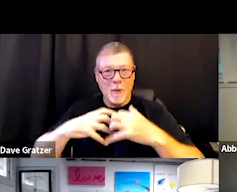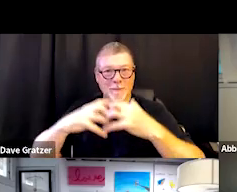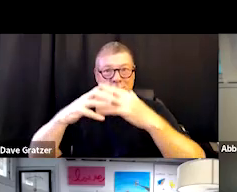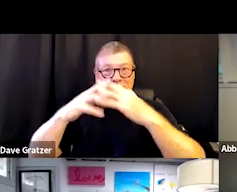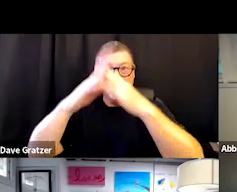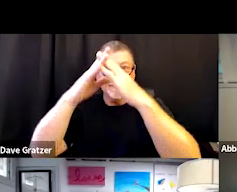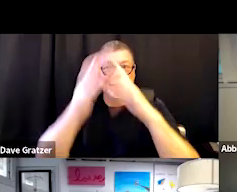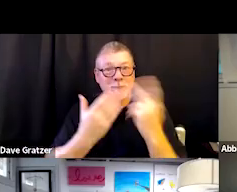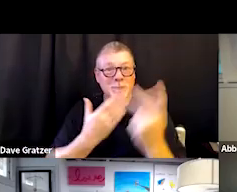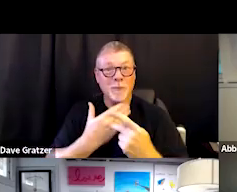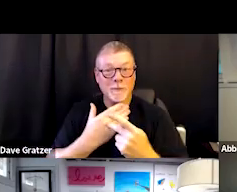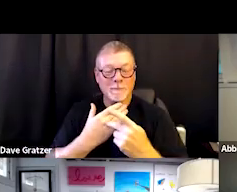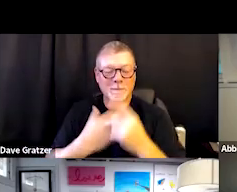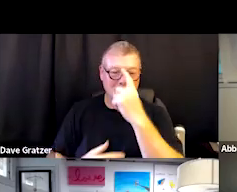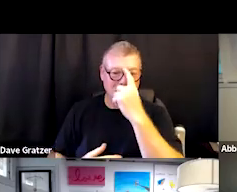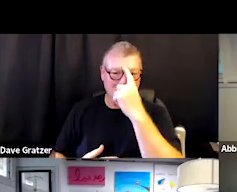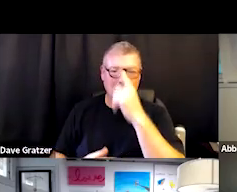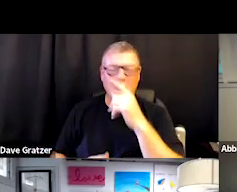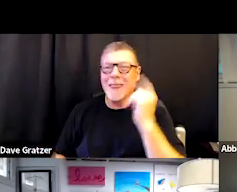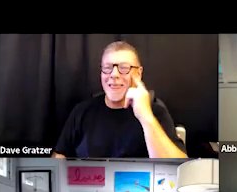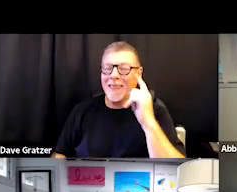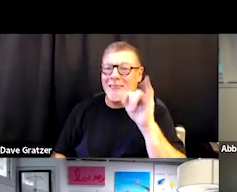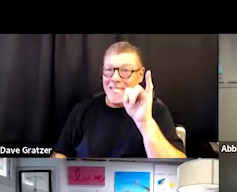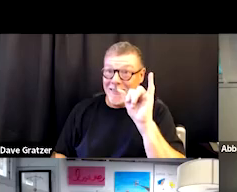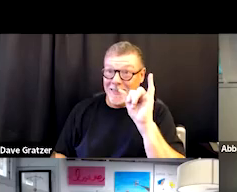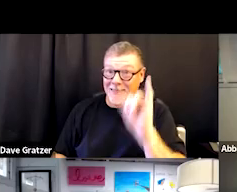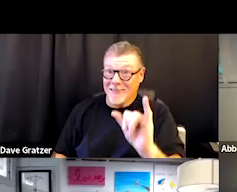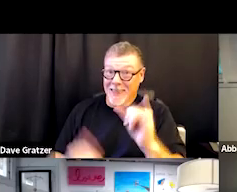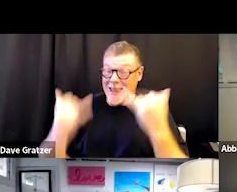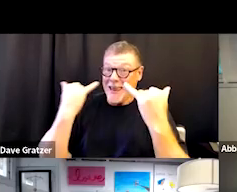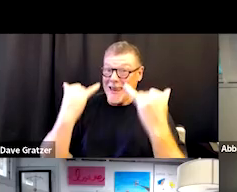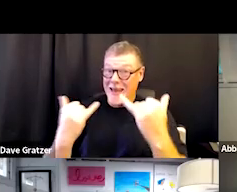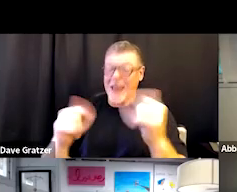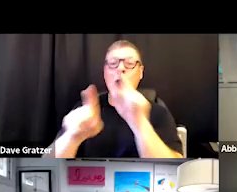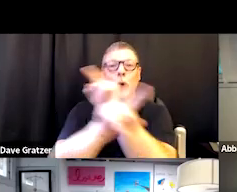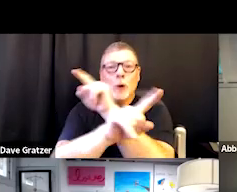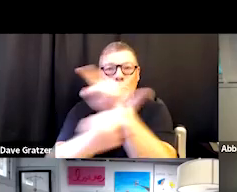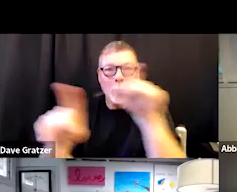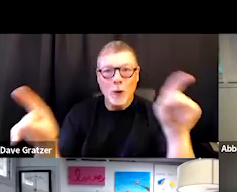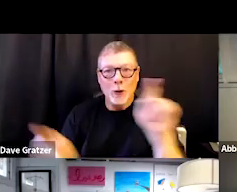Right? And so I think that that's something now that you can build off what we've been growing